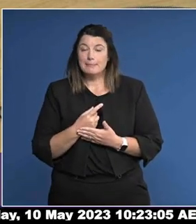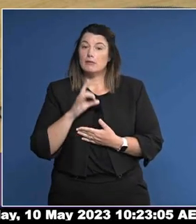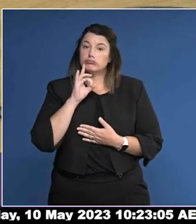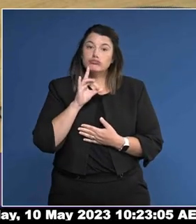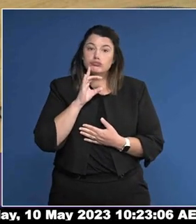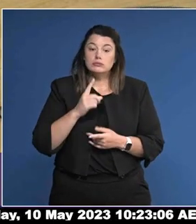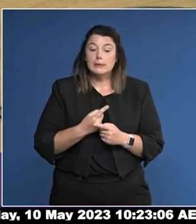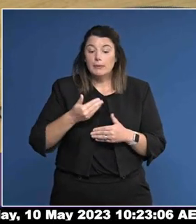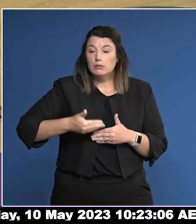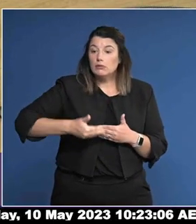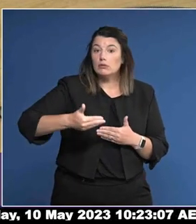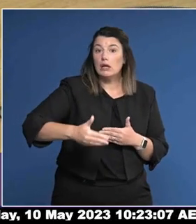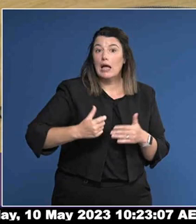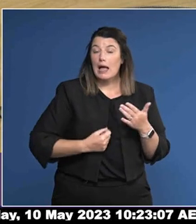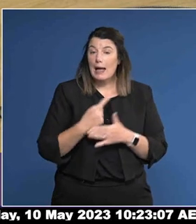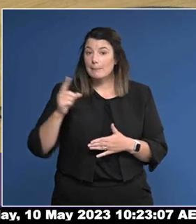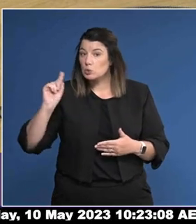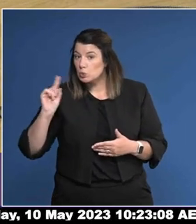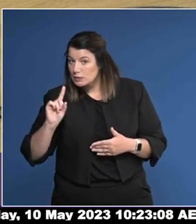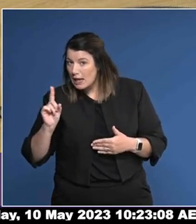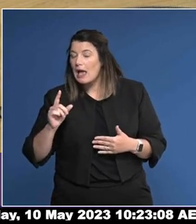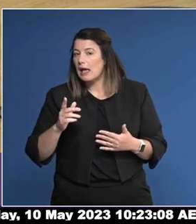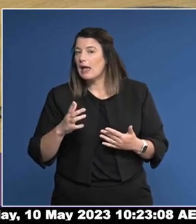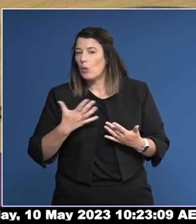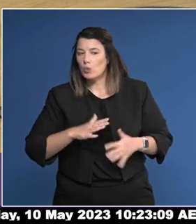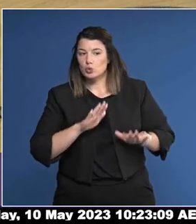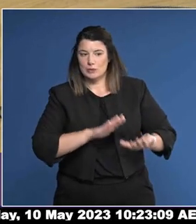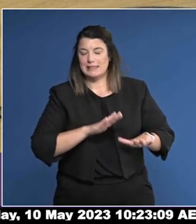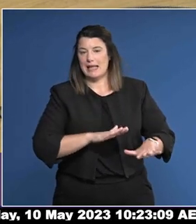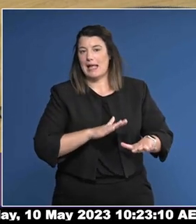the course of the balance of the evidence that Dr Crawford should have the opportunity